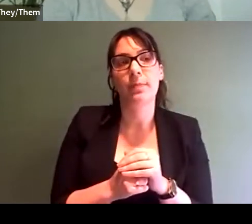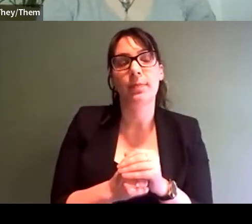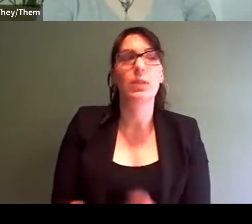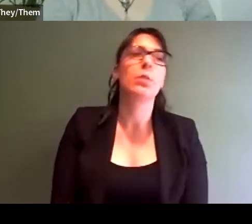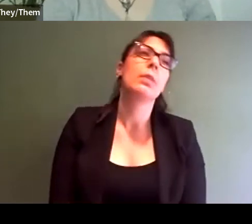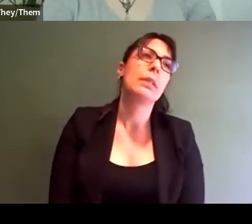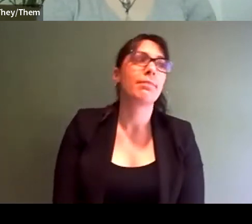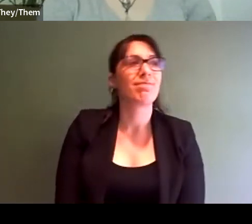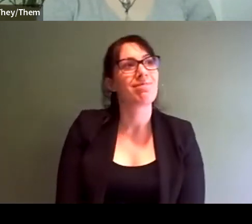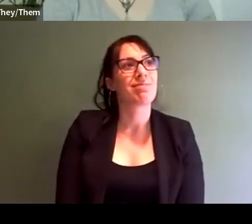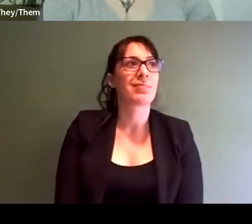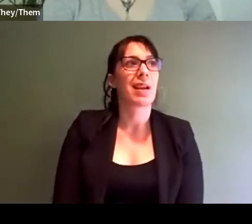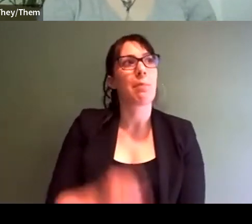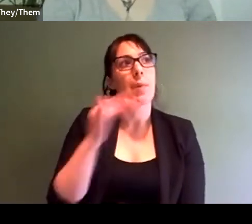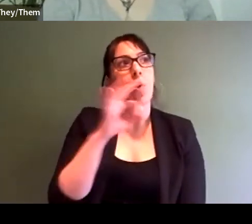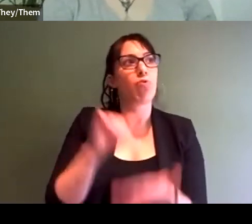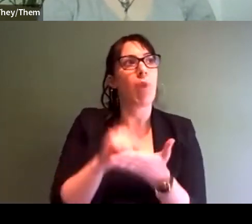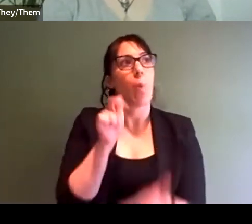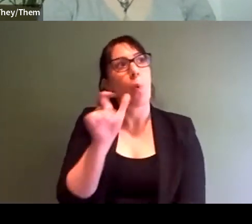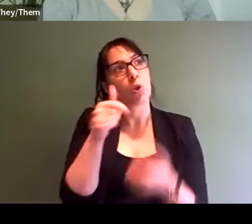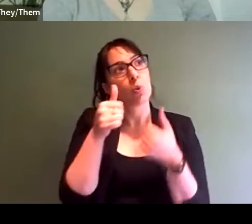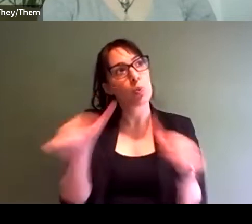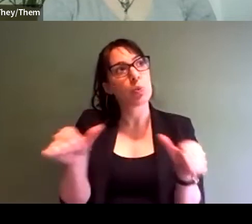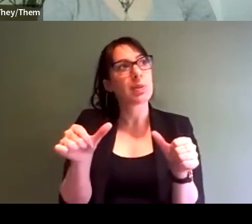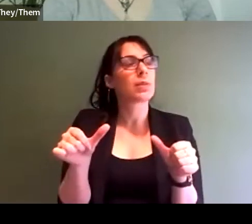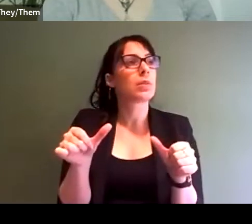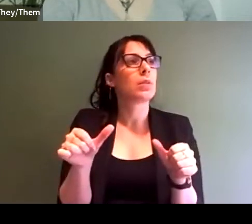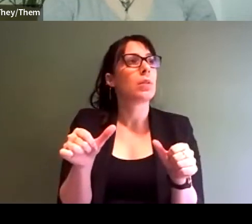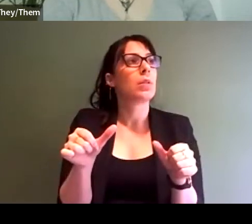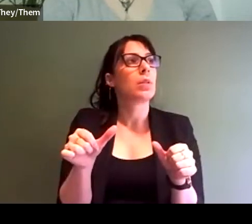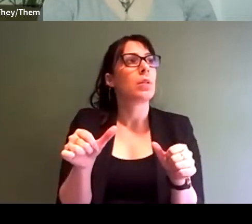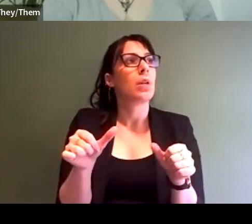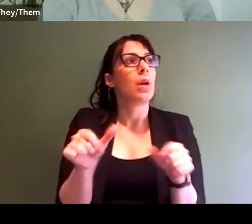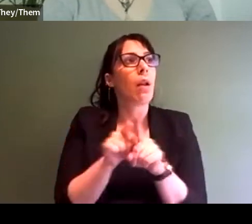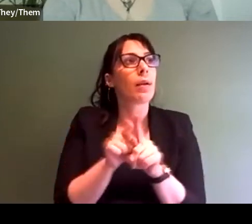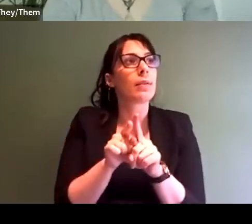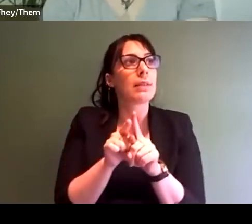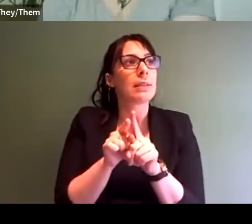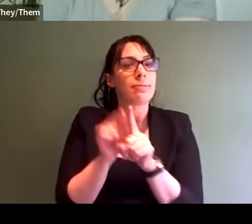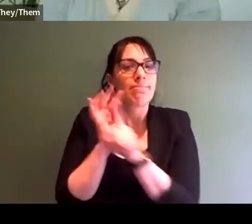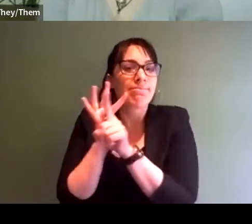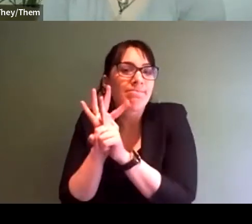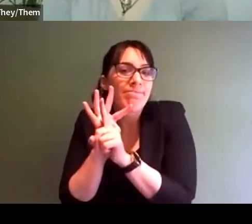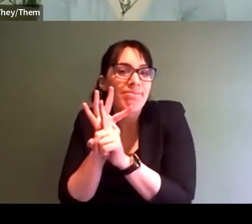This isn't necessarily the right word but I'm going to say it anyway, sort of coddled or kept very secure.